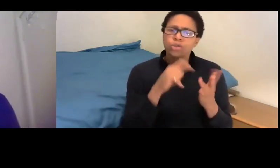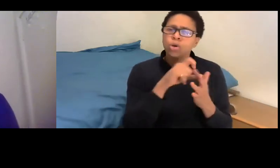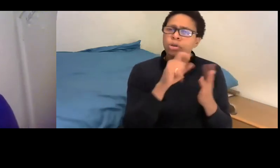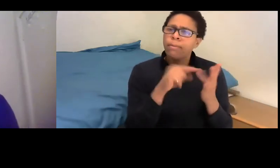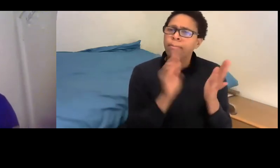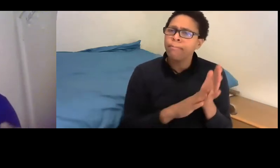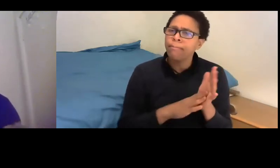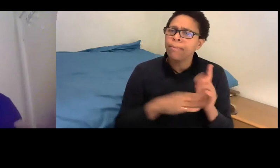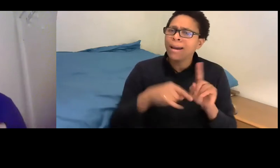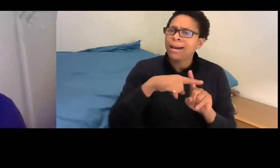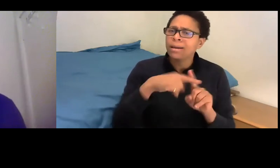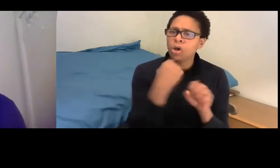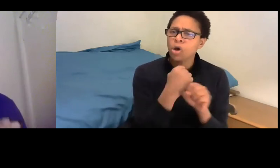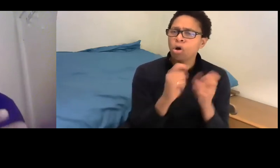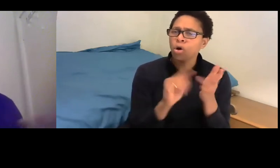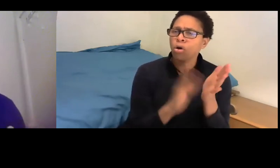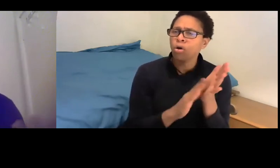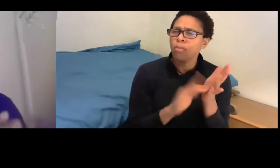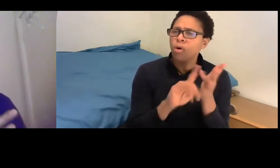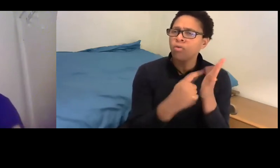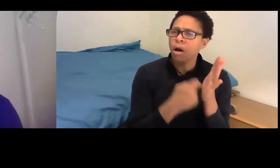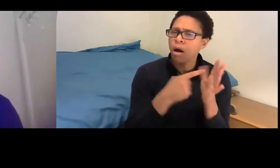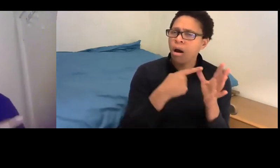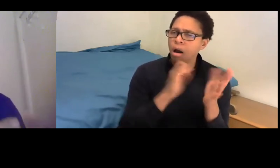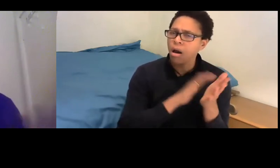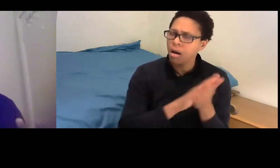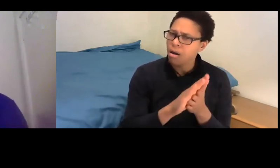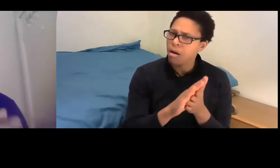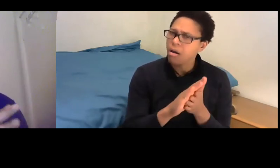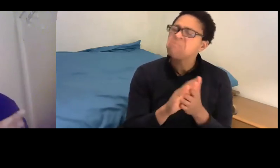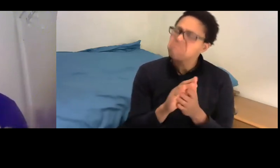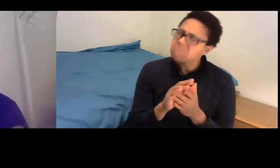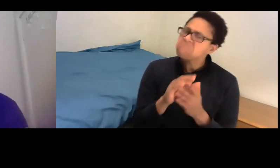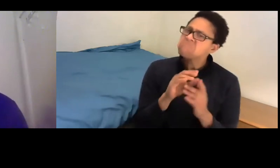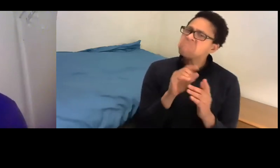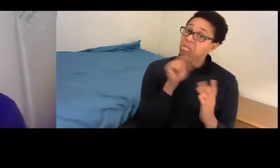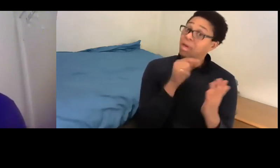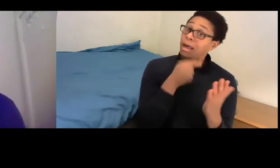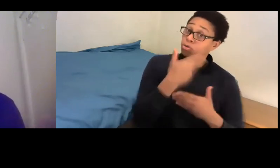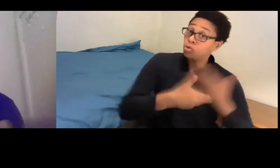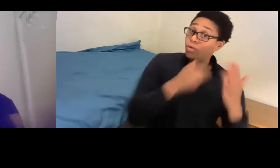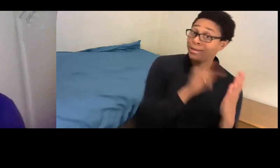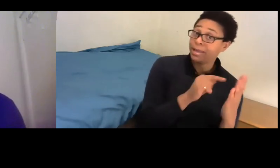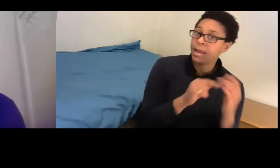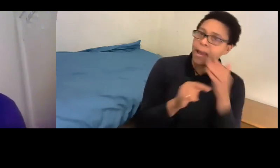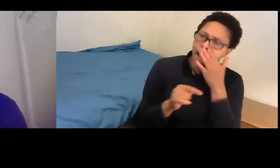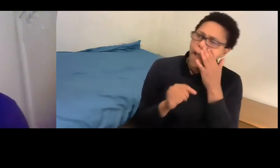there are some cryptic references to you know, to women who behave immorally. But we don't really know what that